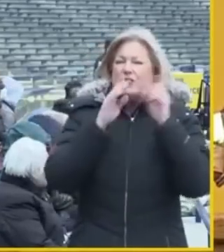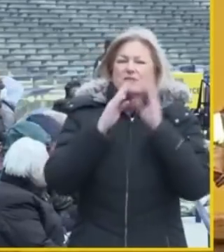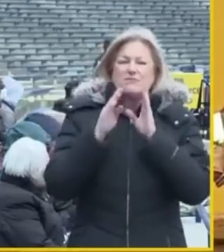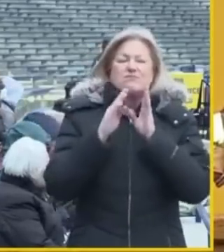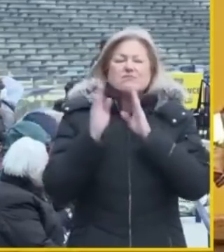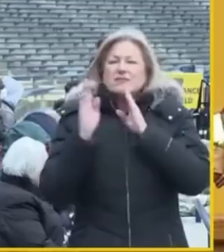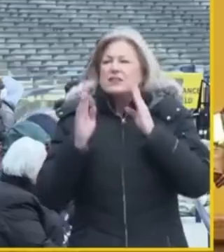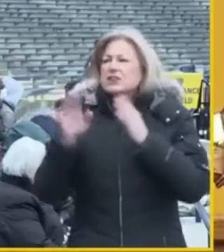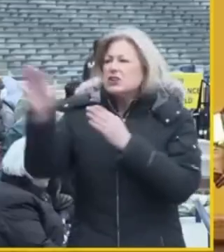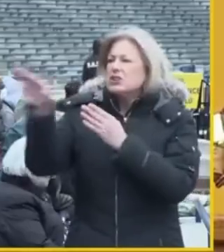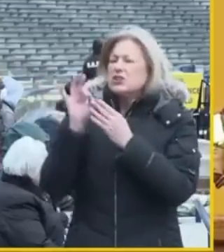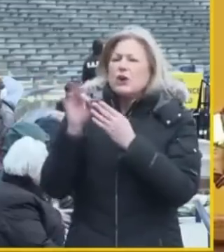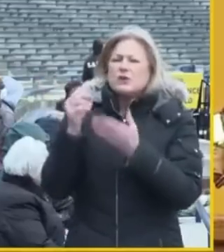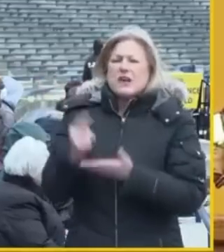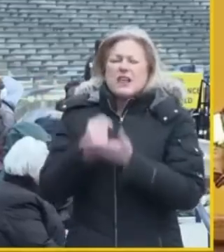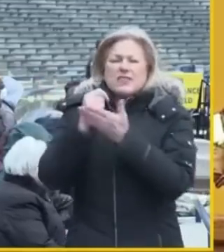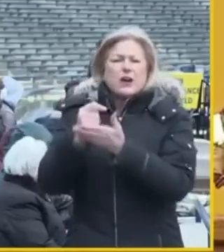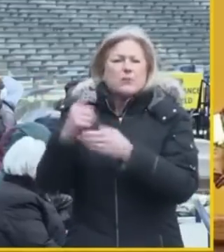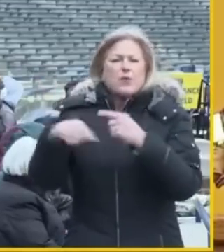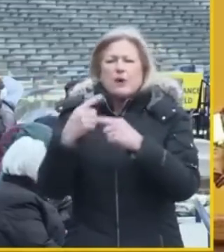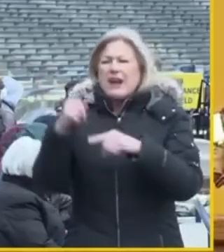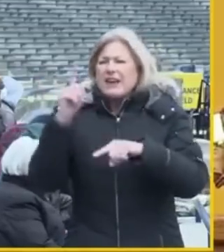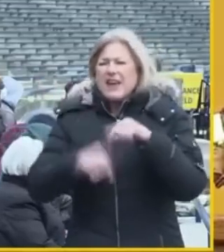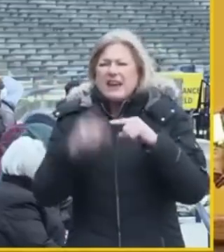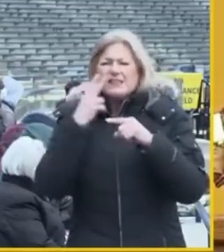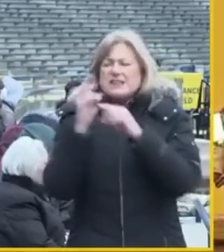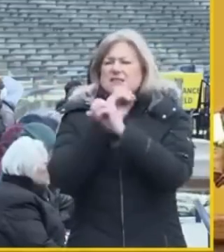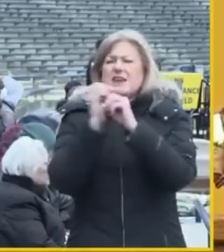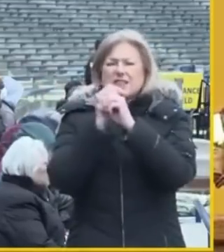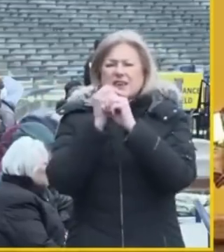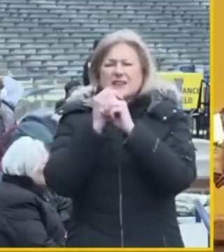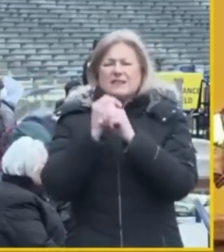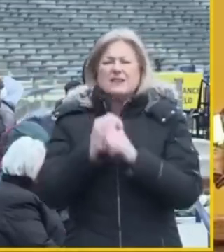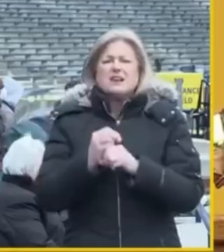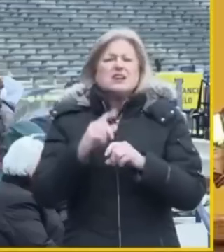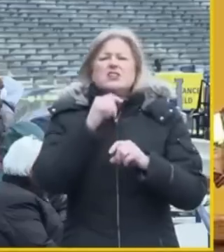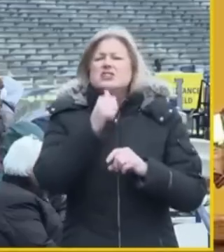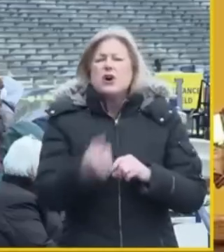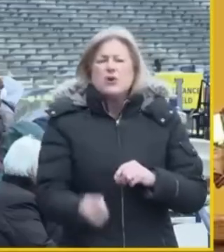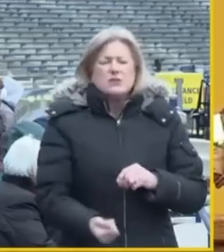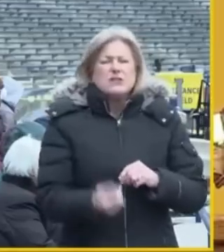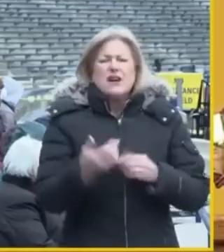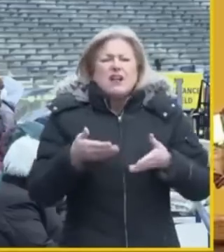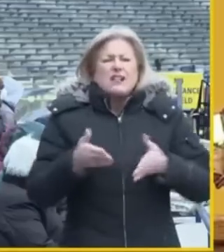Don't let anyone ever tell you that therapy is for the weak, it's not.